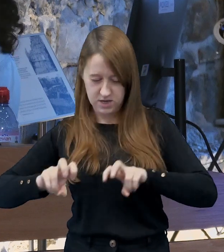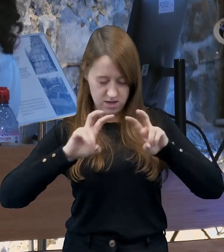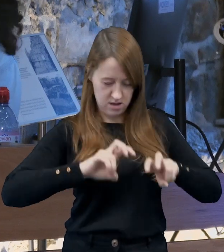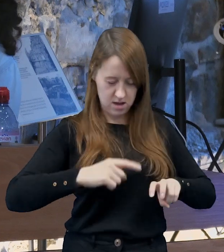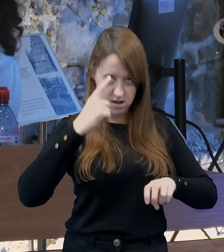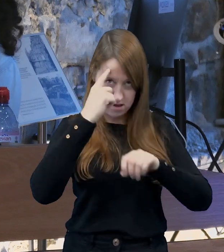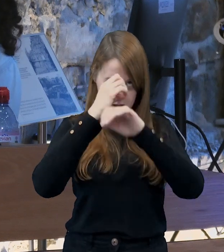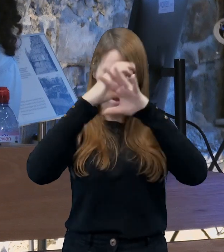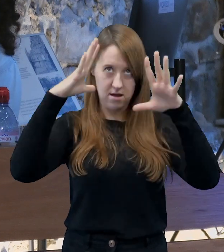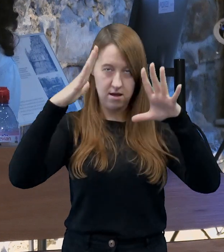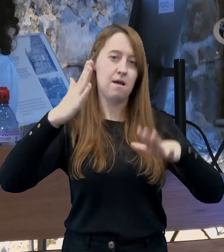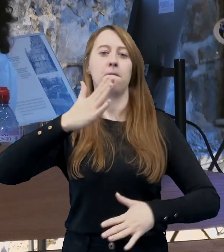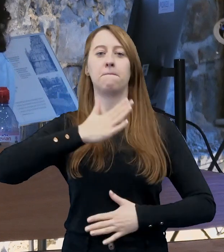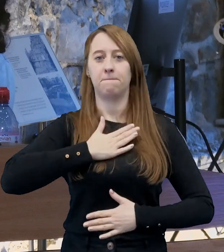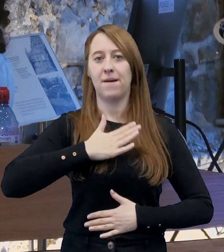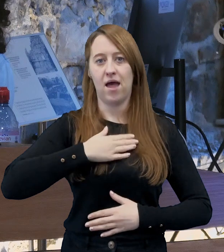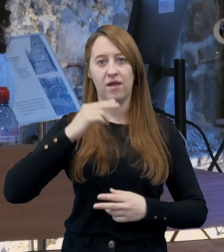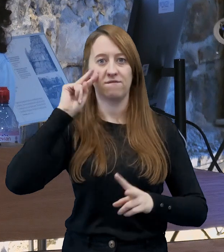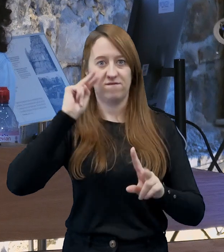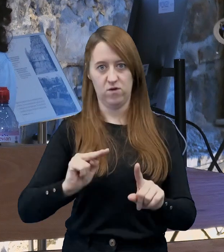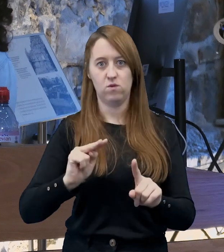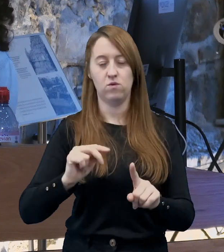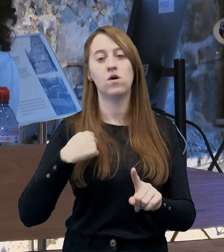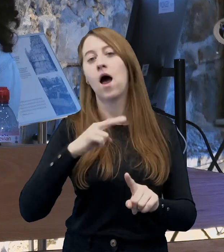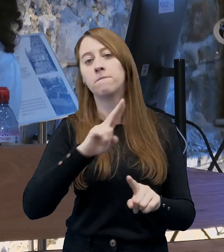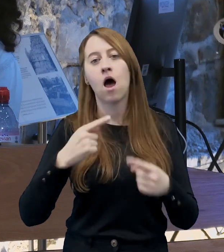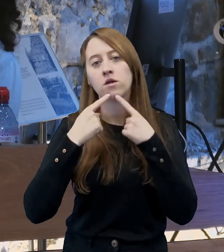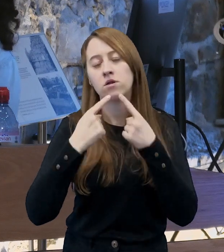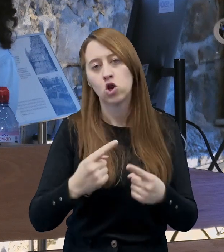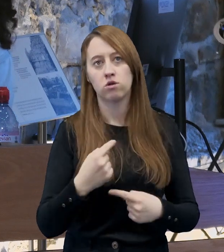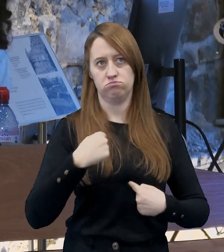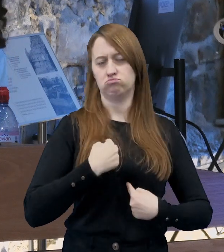I'm not saying that I'm 100% correct, but it's... the stories